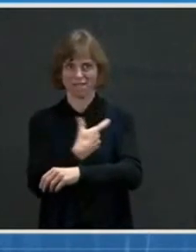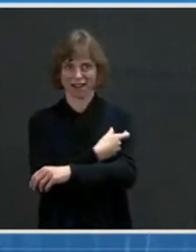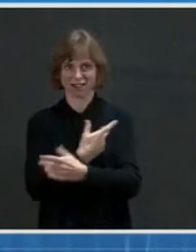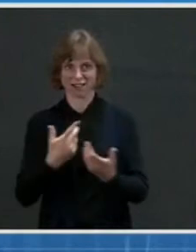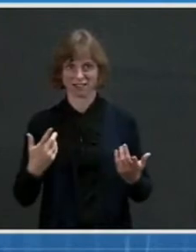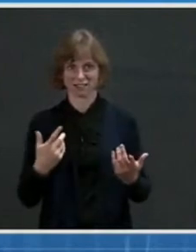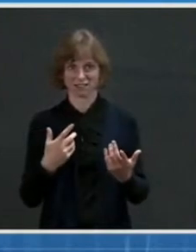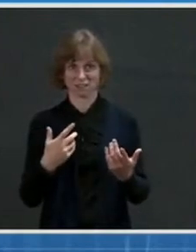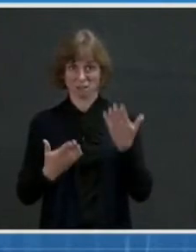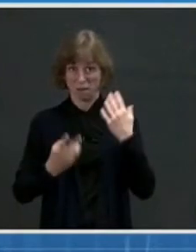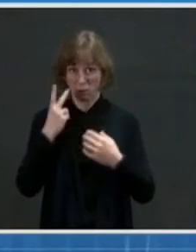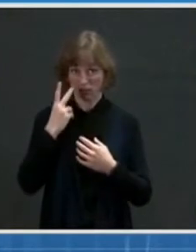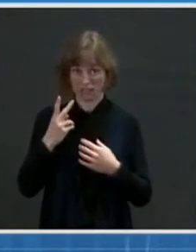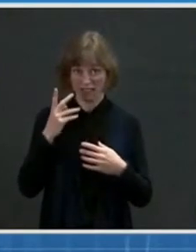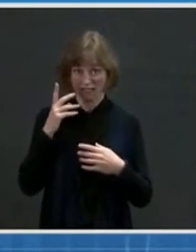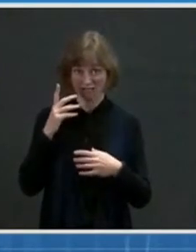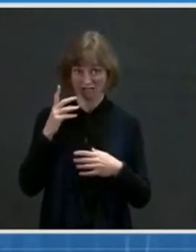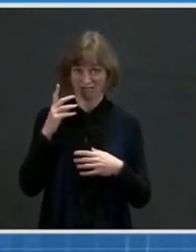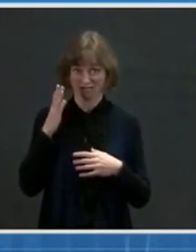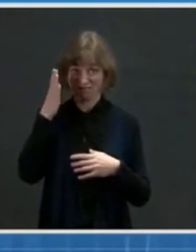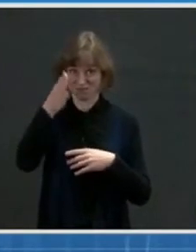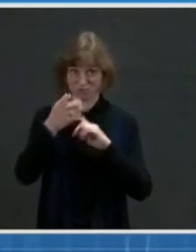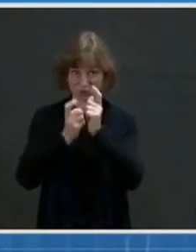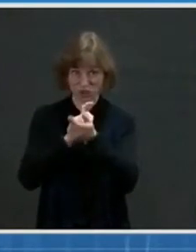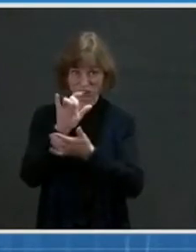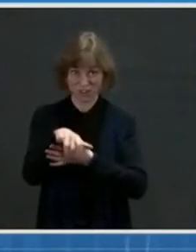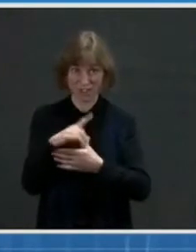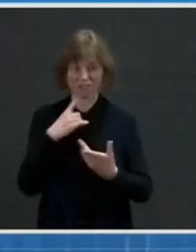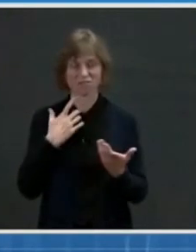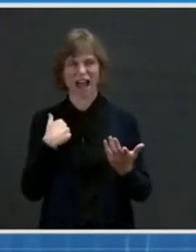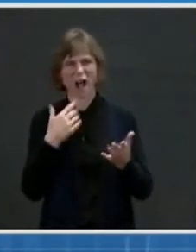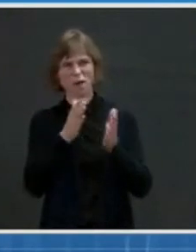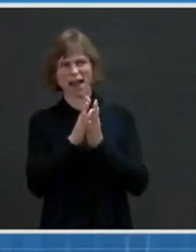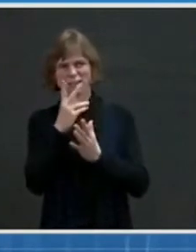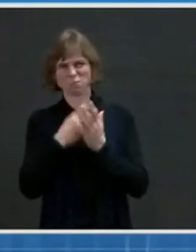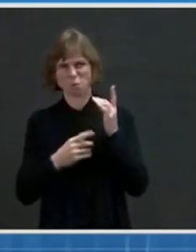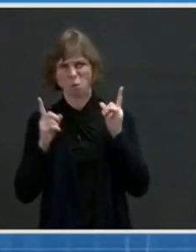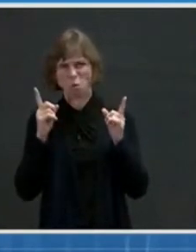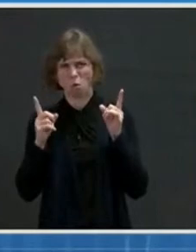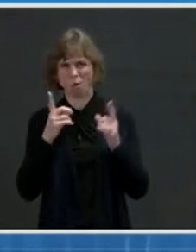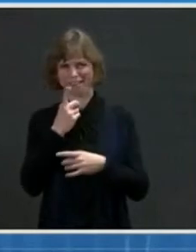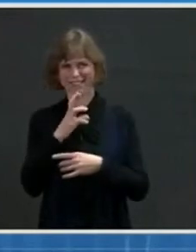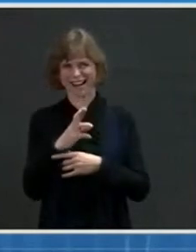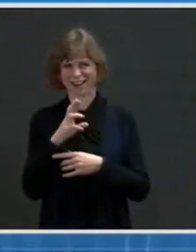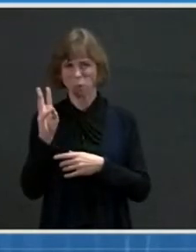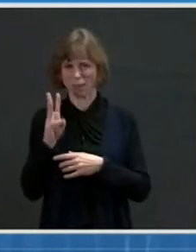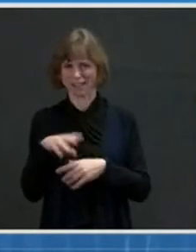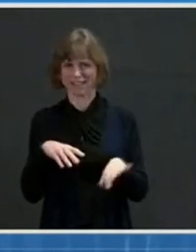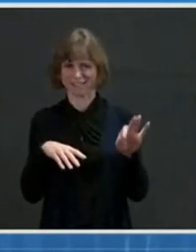ENTHUSIASTIC ABOUT GETTING VACCINES AND MAY WE SEE THAT IN THE FUTURE?